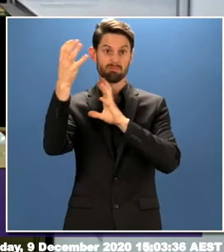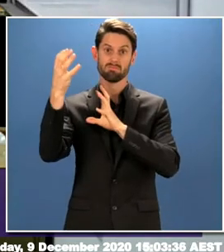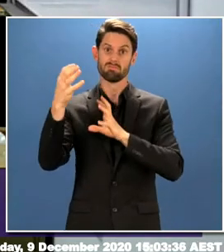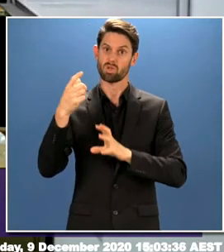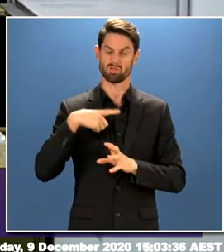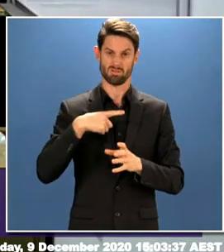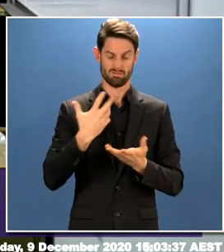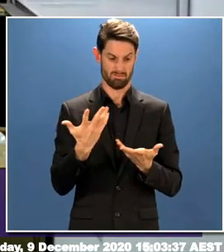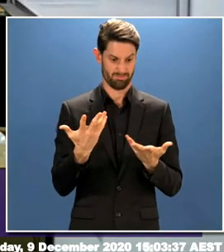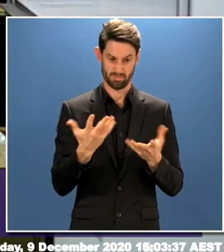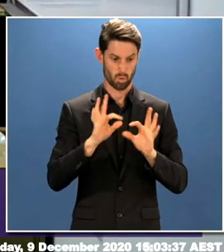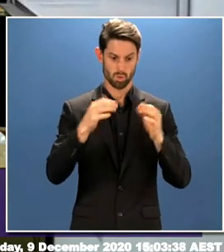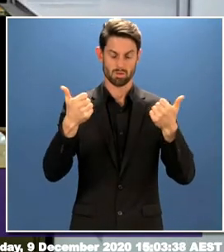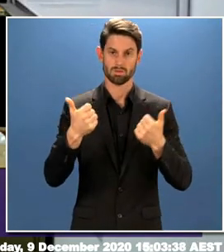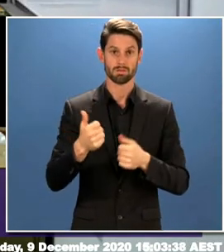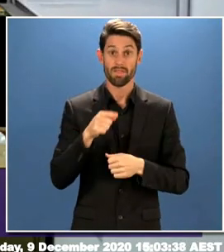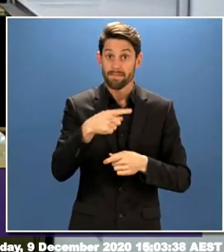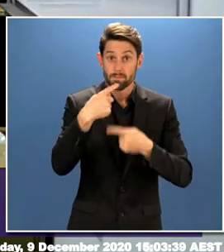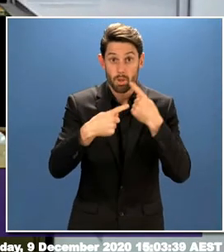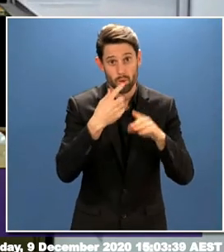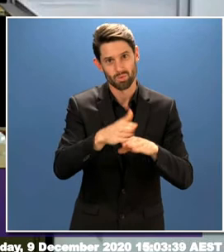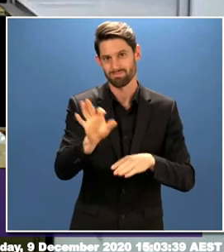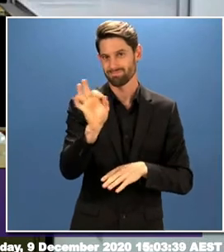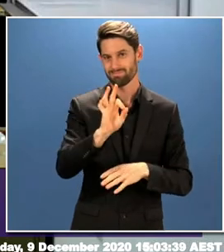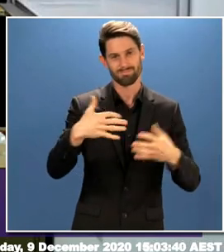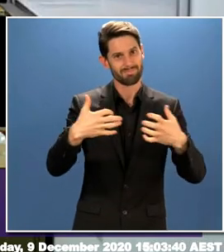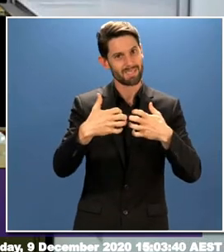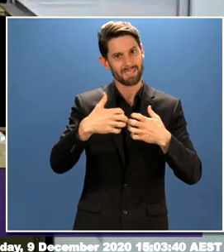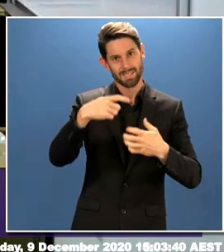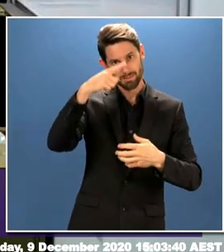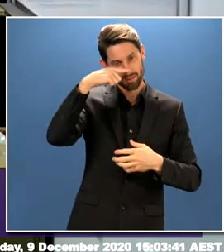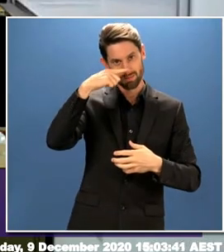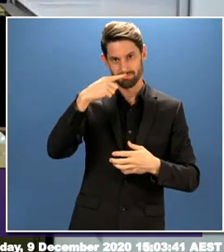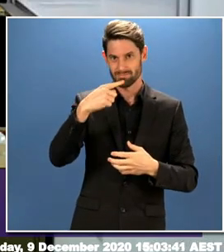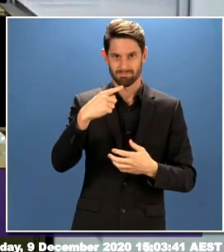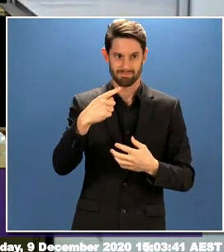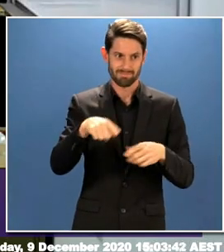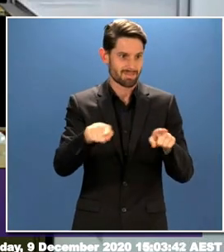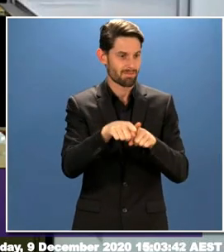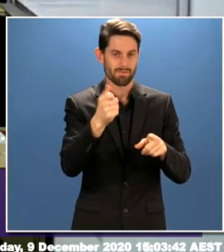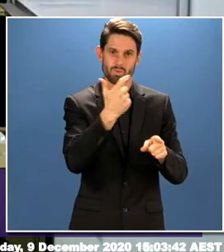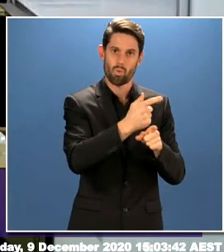And look, and that's not new, this is been identified in a significant amount of studies previously to us.